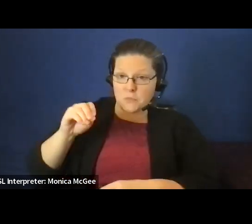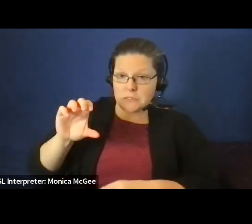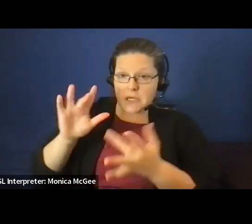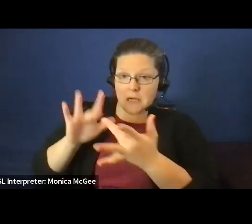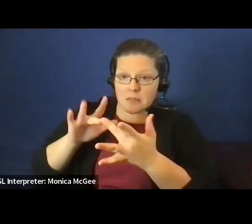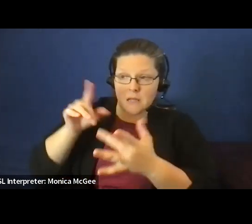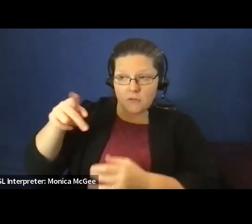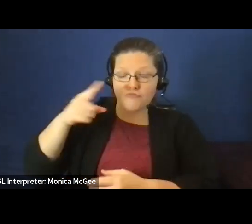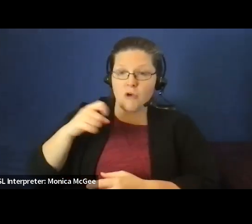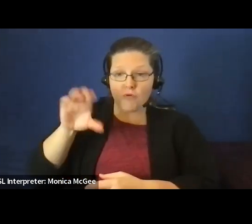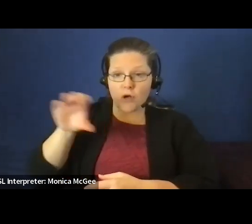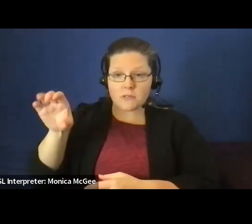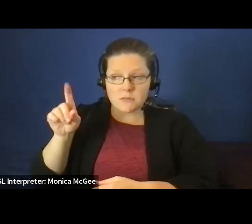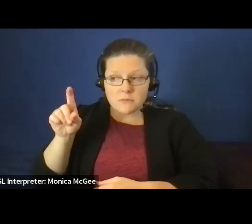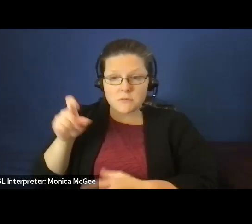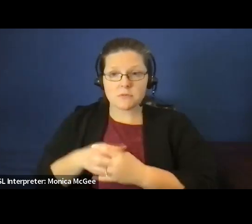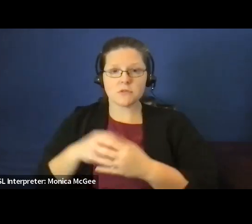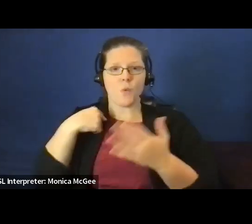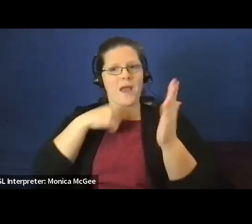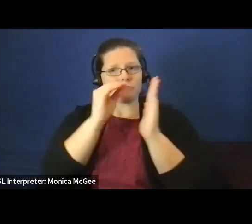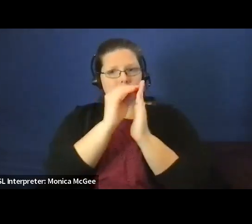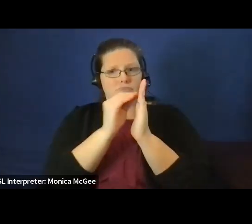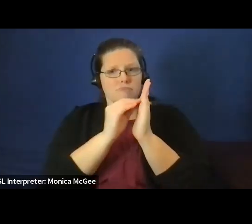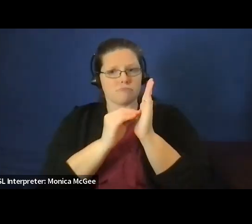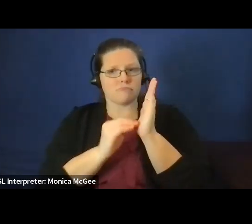do you have a relationship with Red